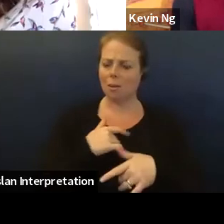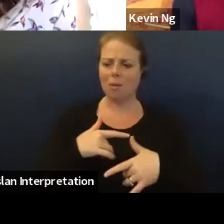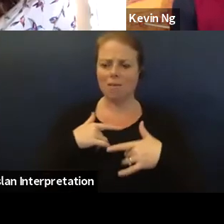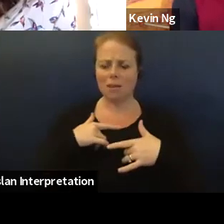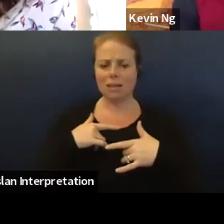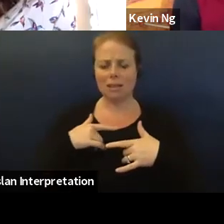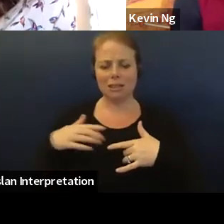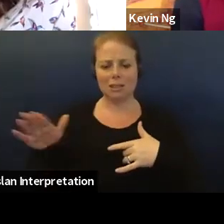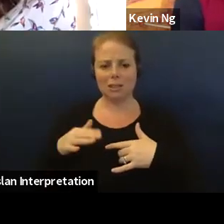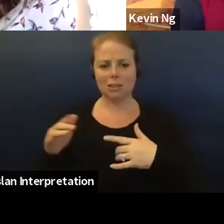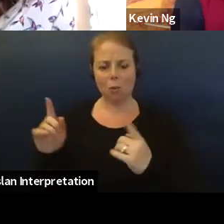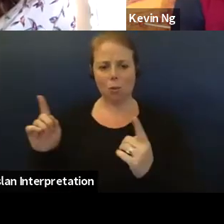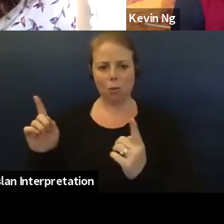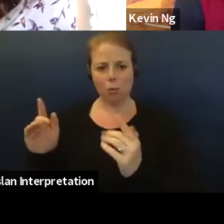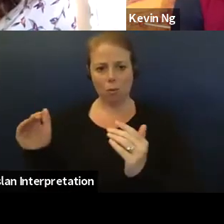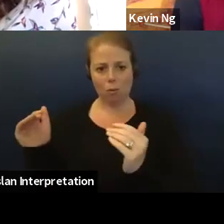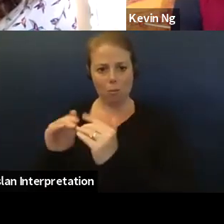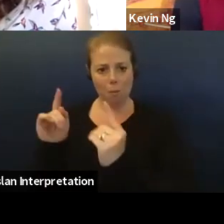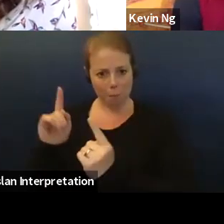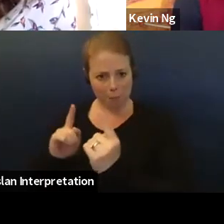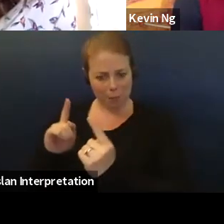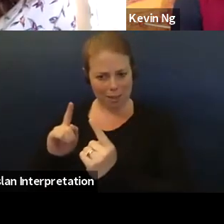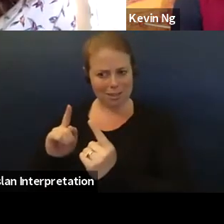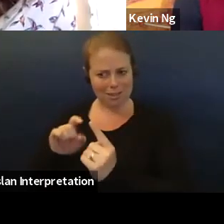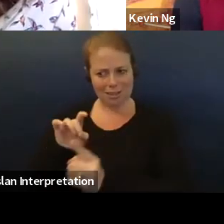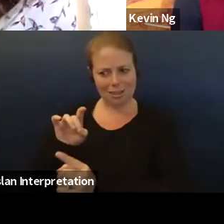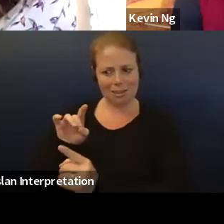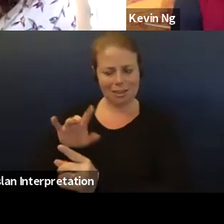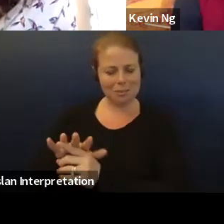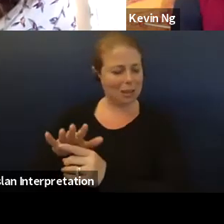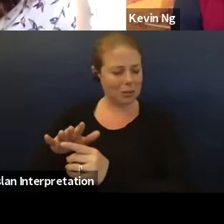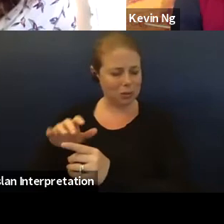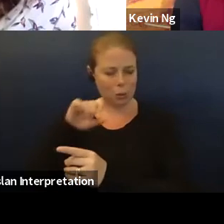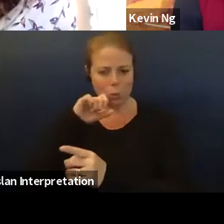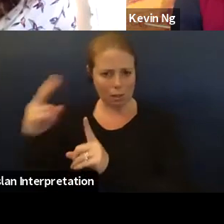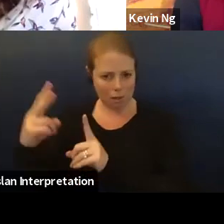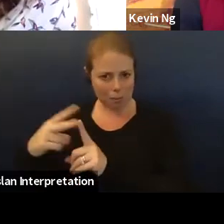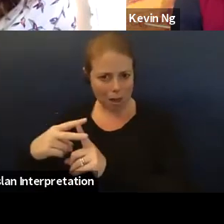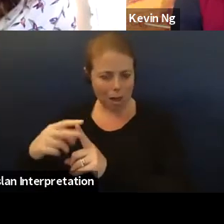and they feel the weight of all the work that's gone into someone's application